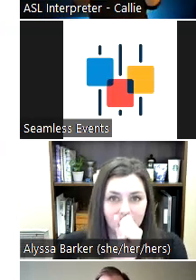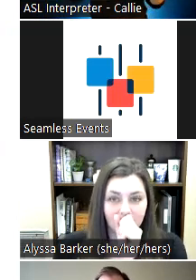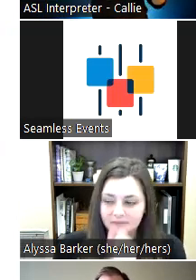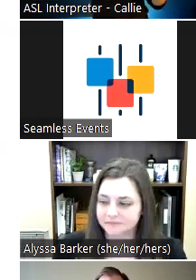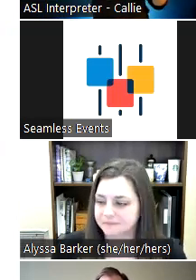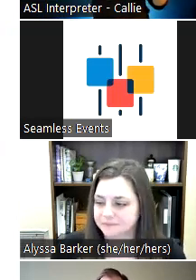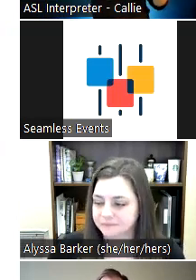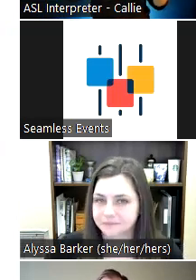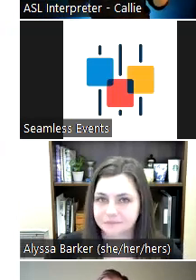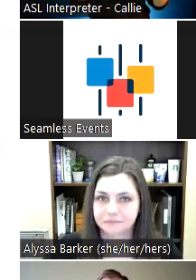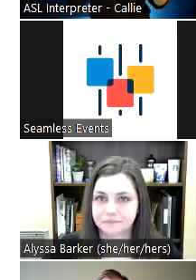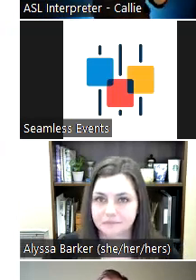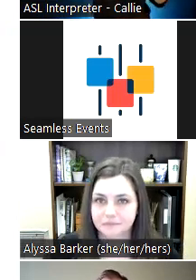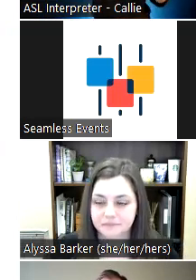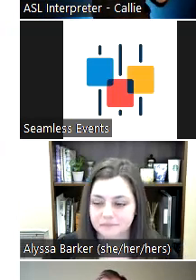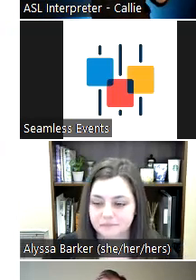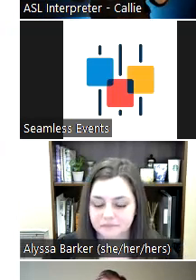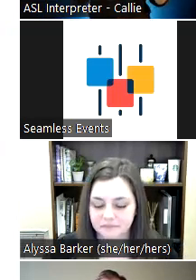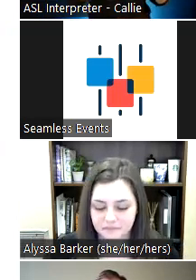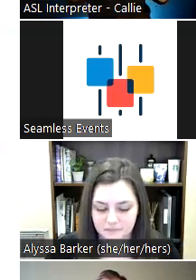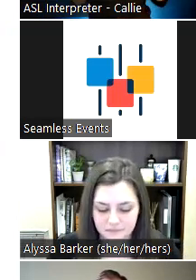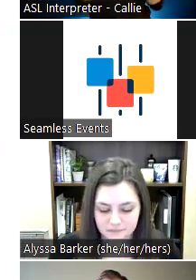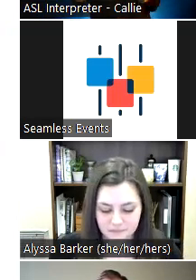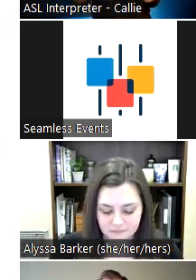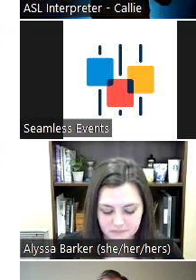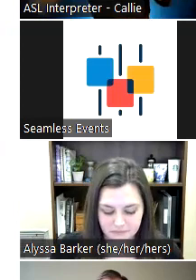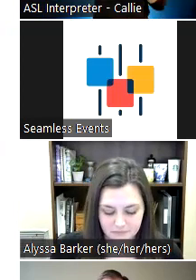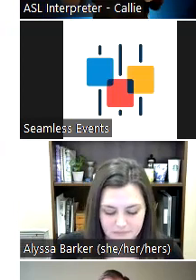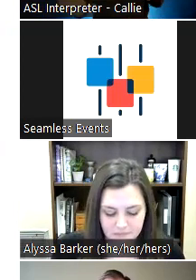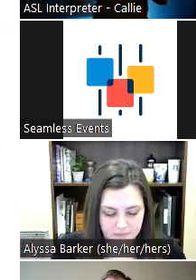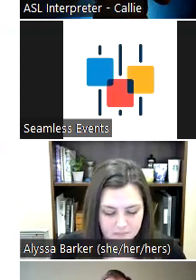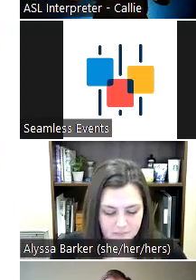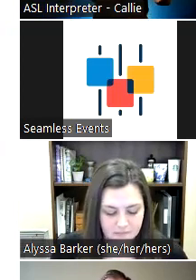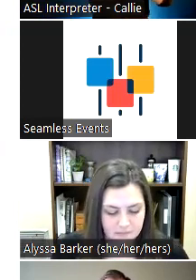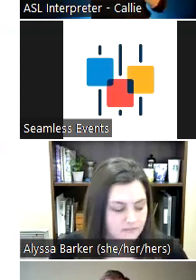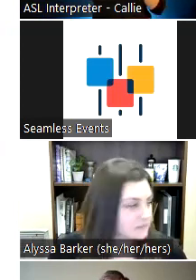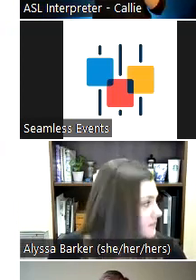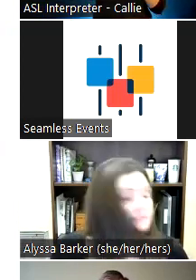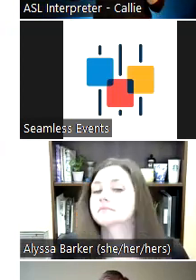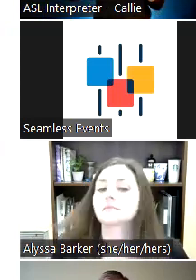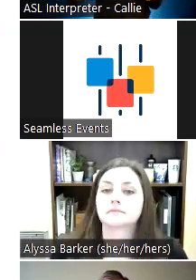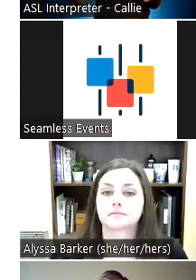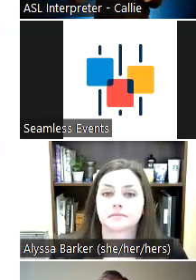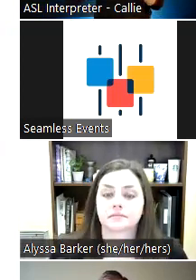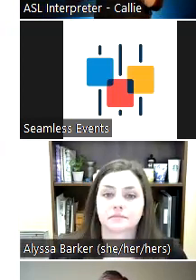third DRSC university session and today you're going to be hearing about accessible housing